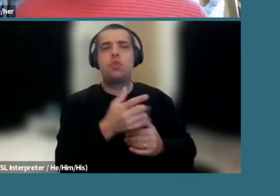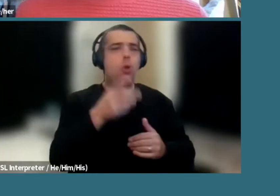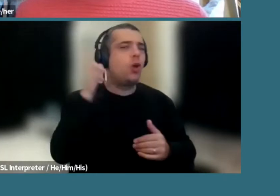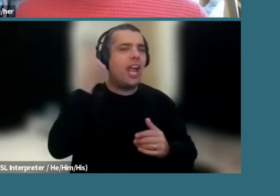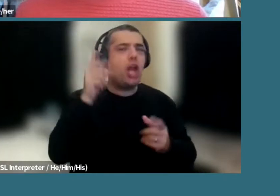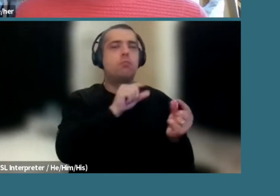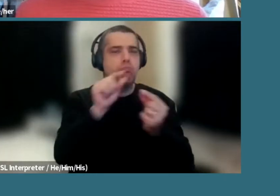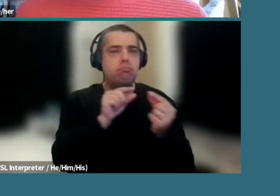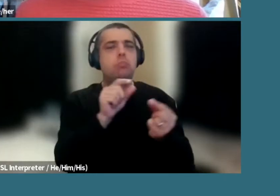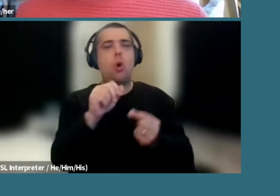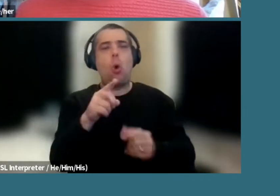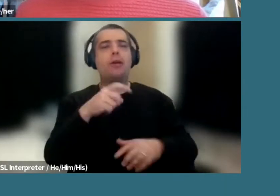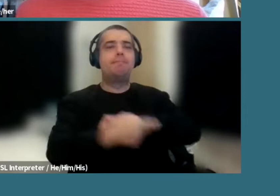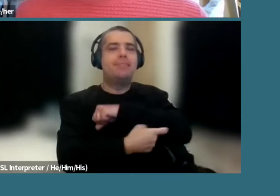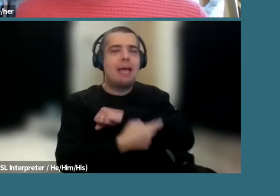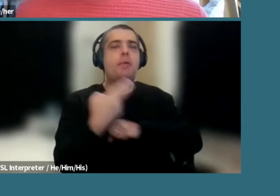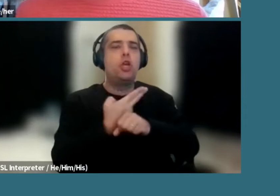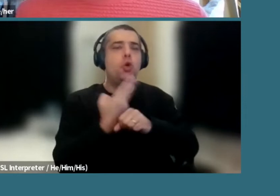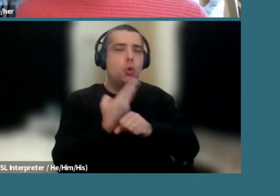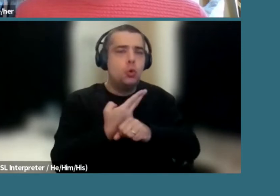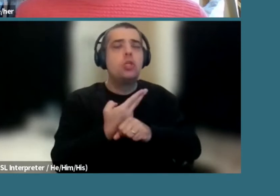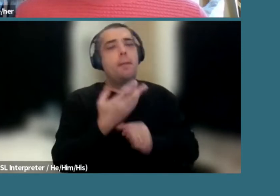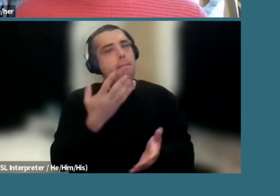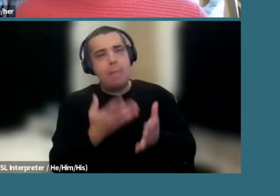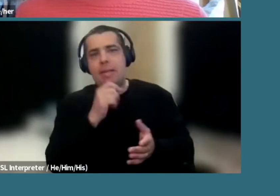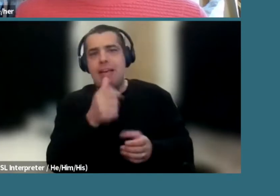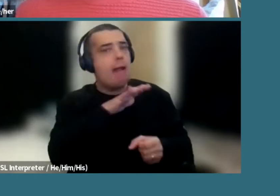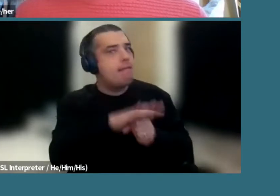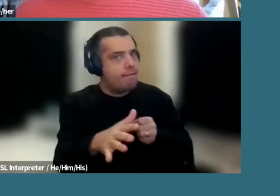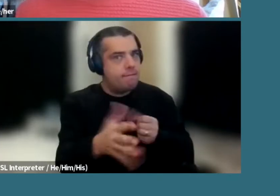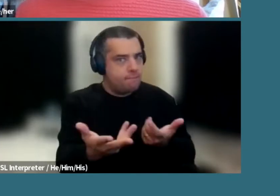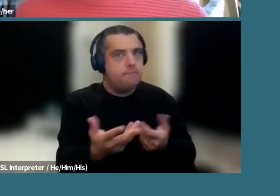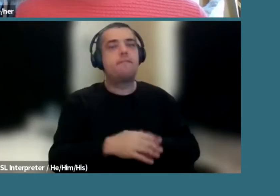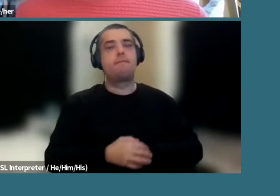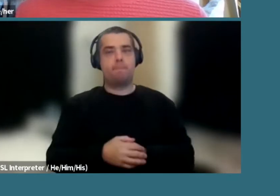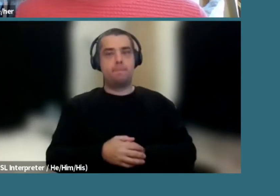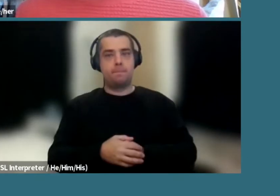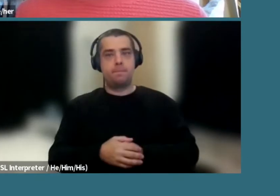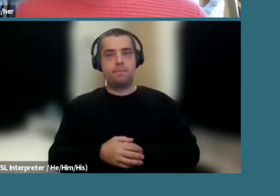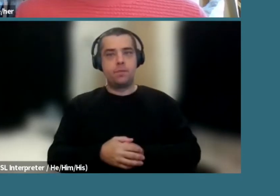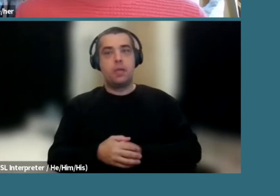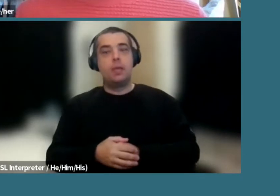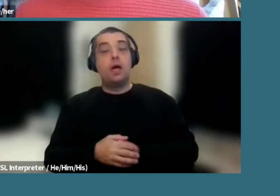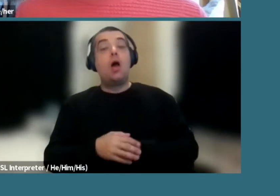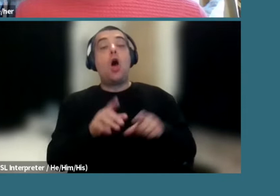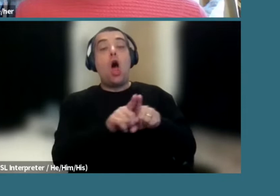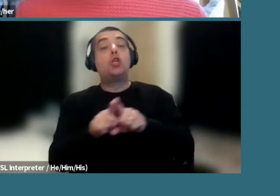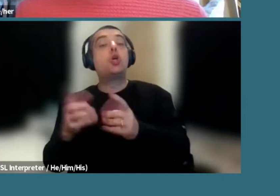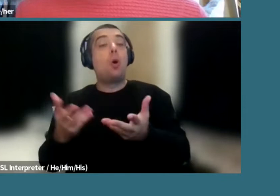or been tempted on using, it may not be sufficient just to use those. Correct. - I also want to pick up on the point